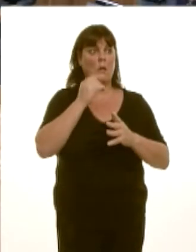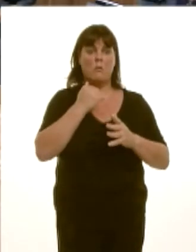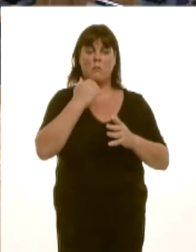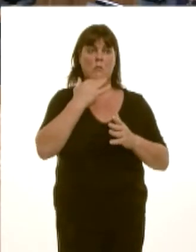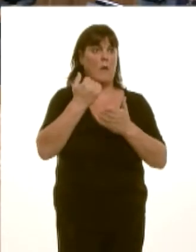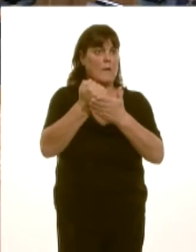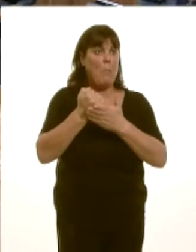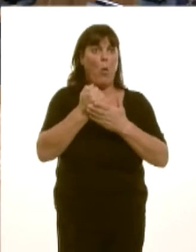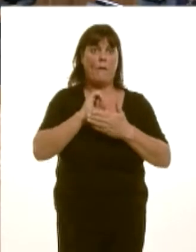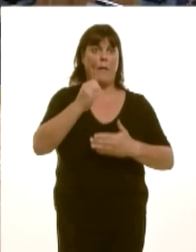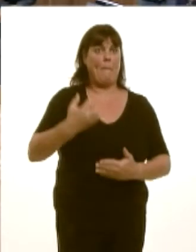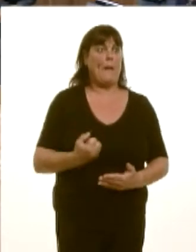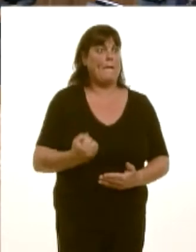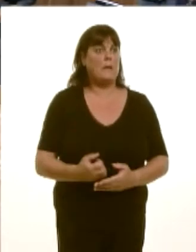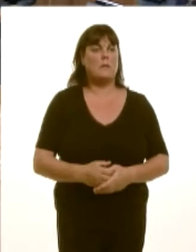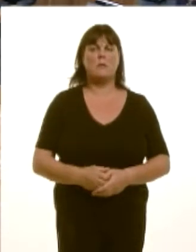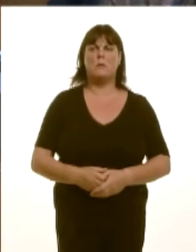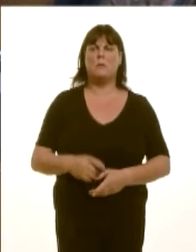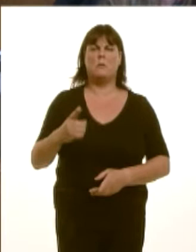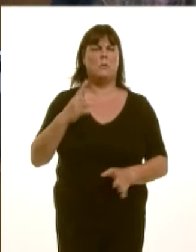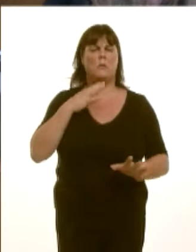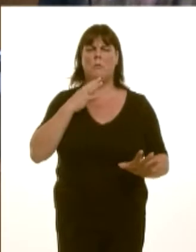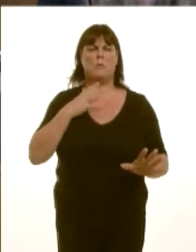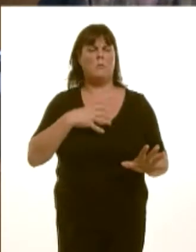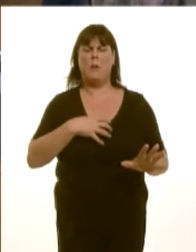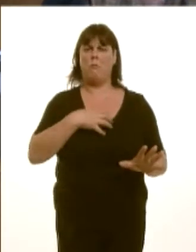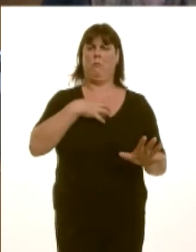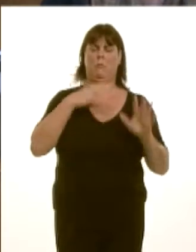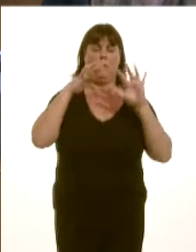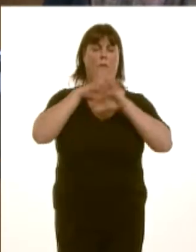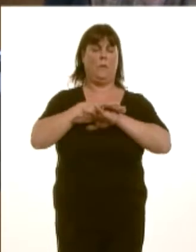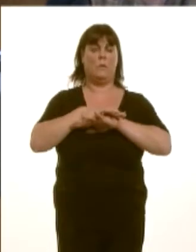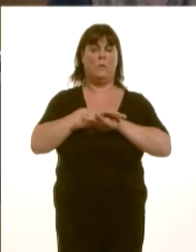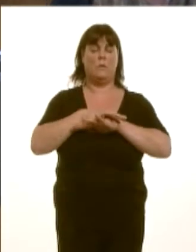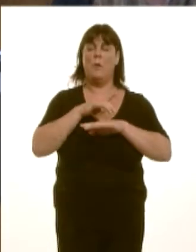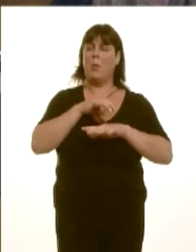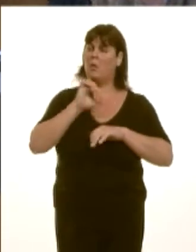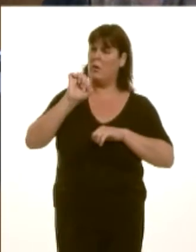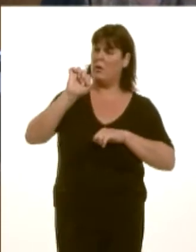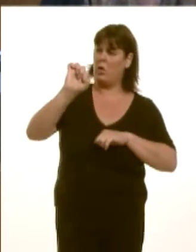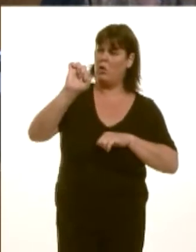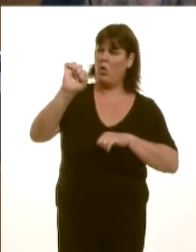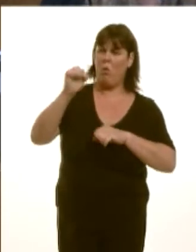Carwyn Jones: I do wonder whether I entered a parallel universe there for a second, because, as perhaps the Member will be aware, it is his Government in London that has introduced